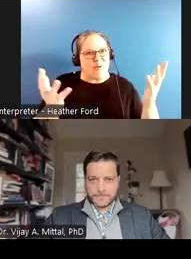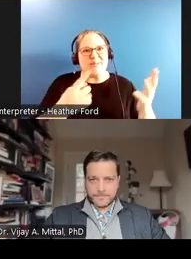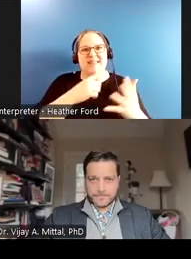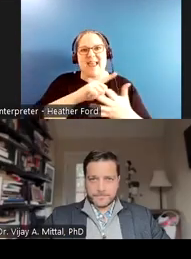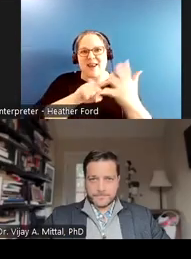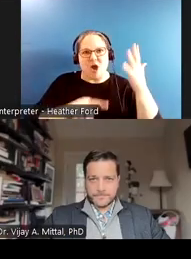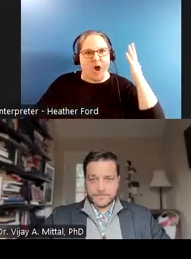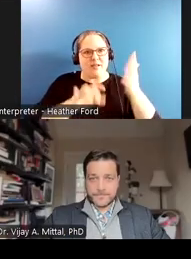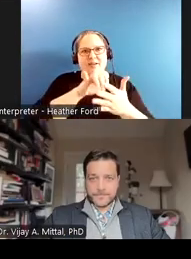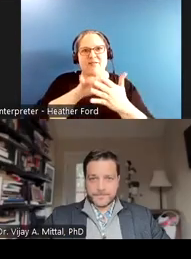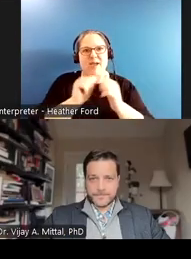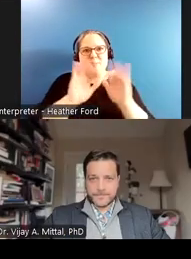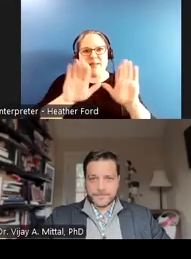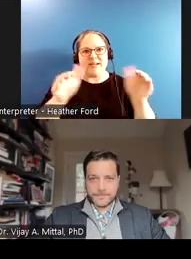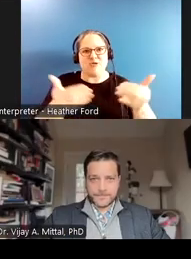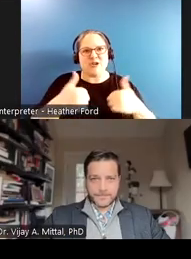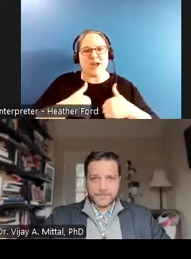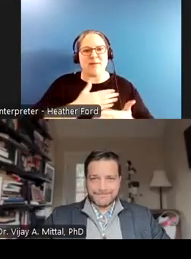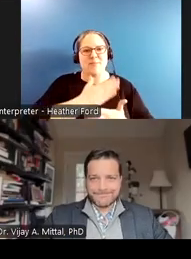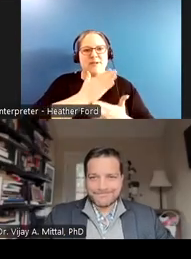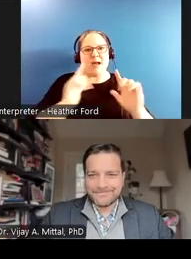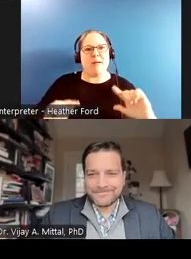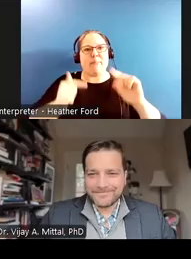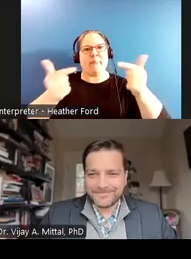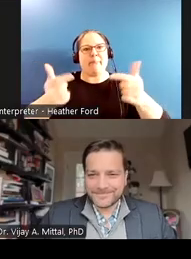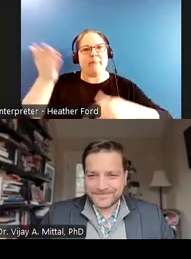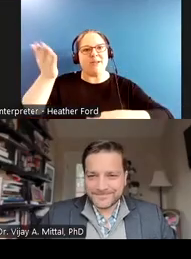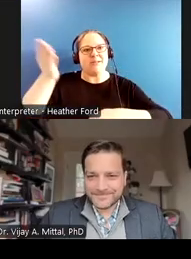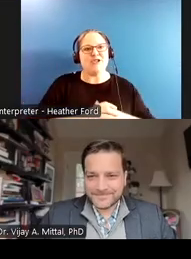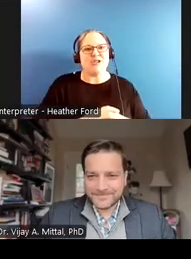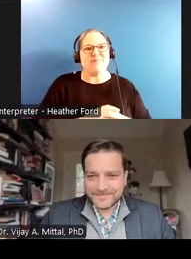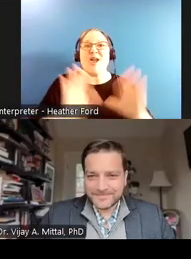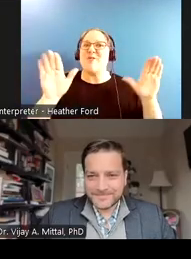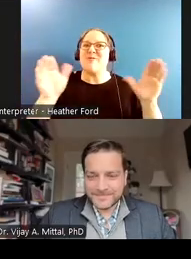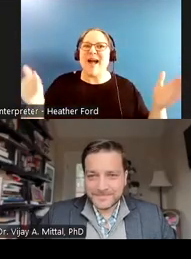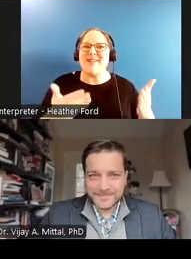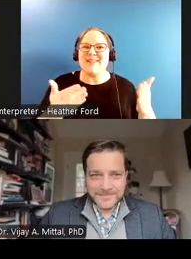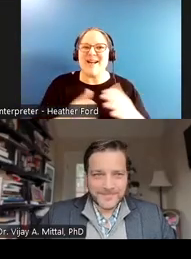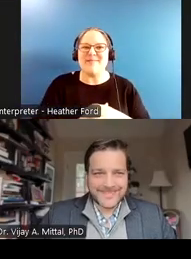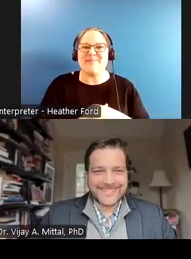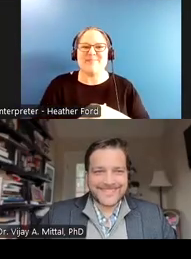to stop now and let VJ give his presentation. So welcome VJ and let's all here give him a nice